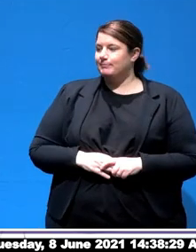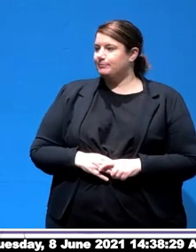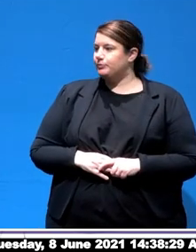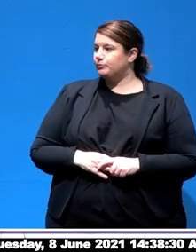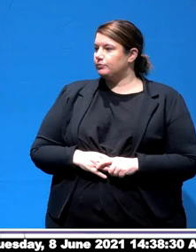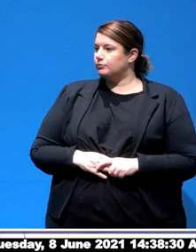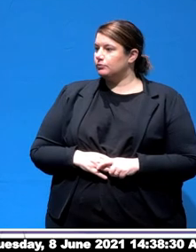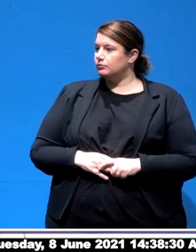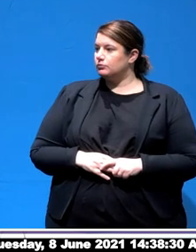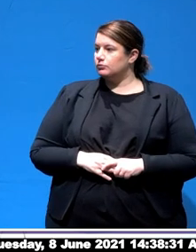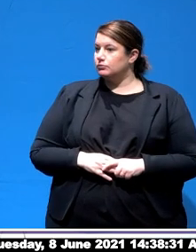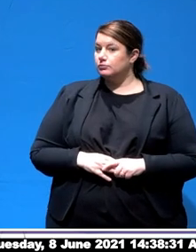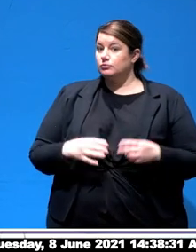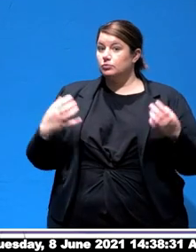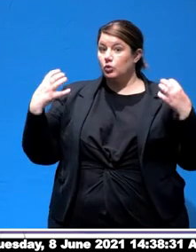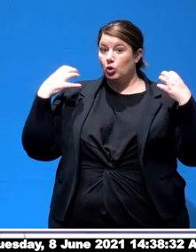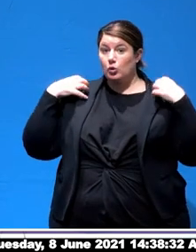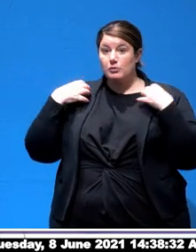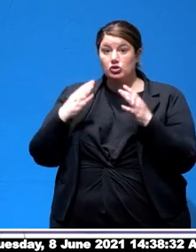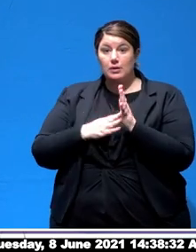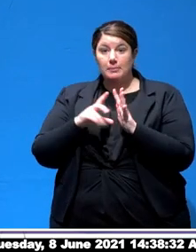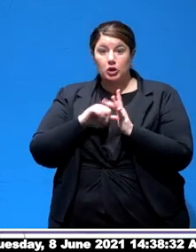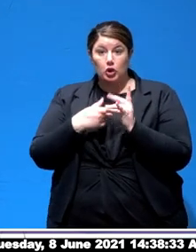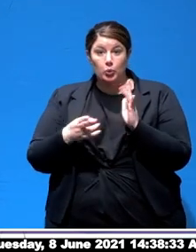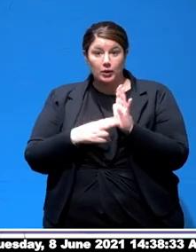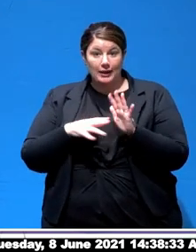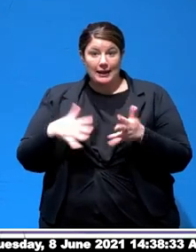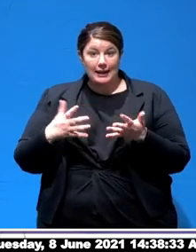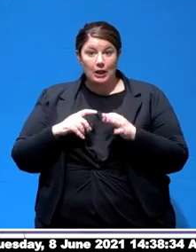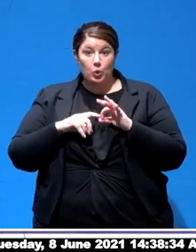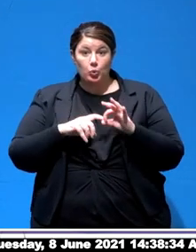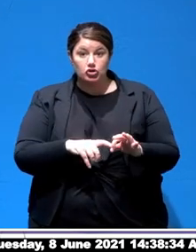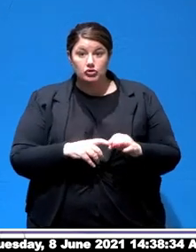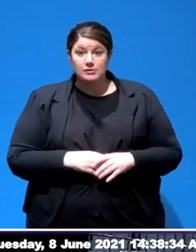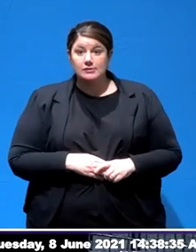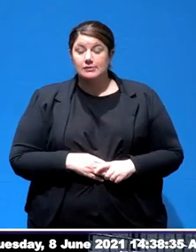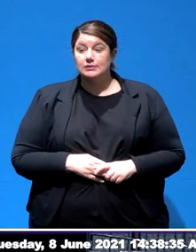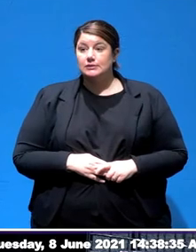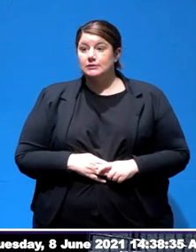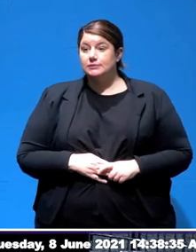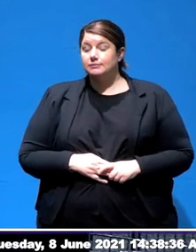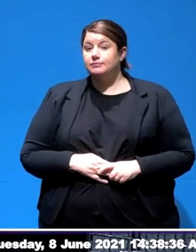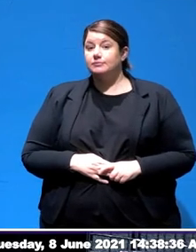Commissioner McEwin, do you have any questions of Mr Cunningham? COMMISSIONER McEWIN: Thank you, Chair. Yes.